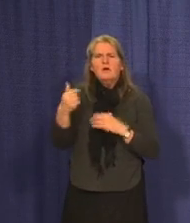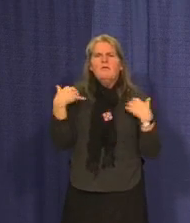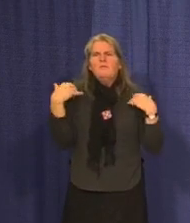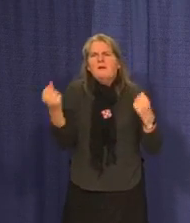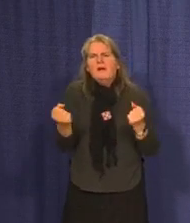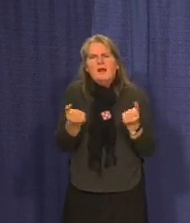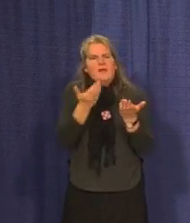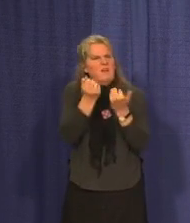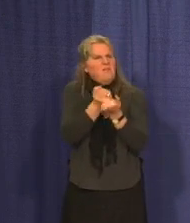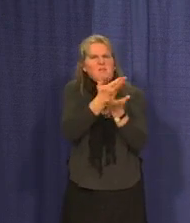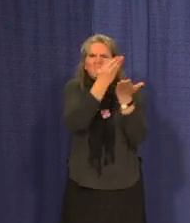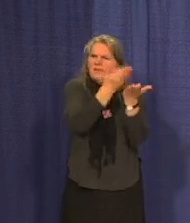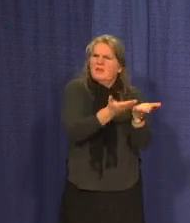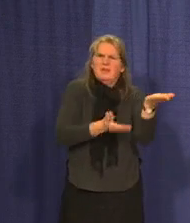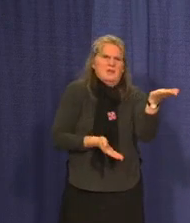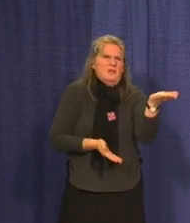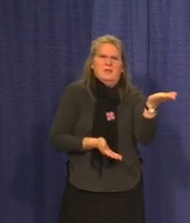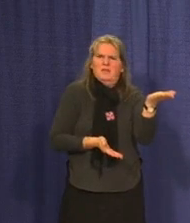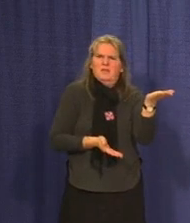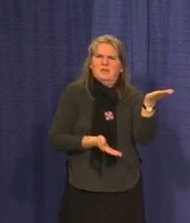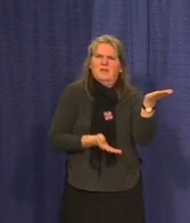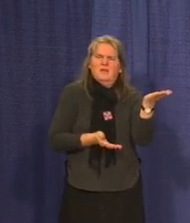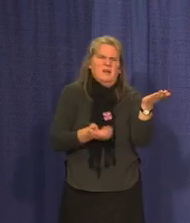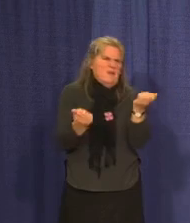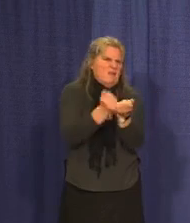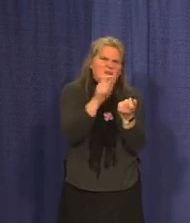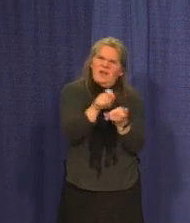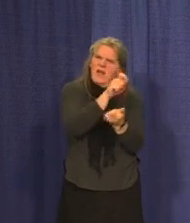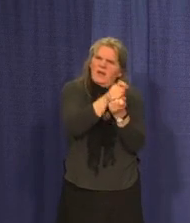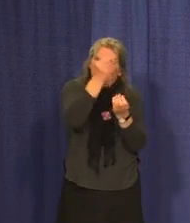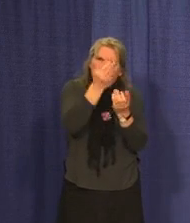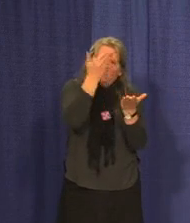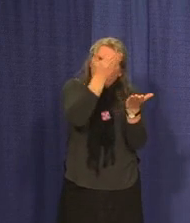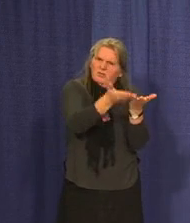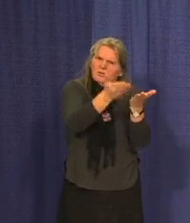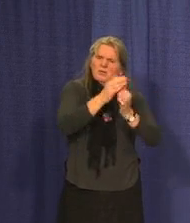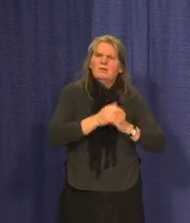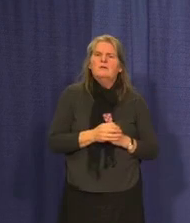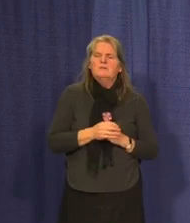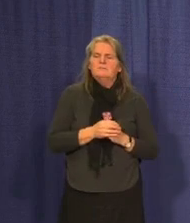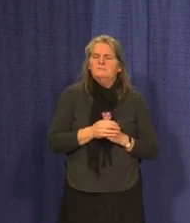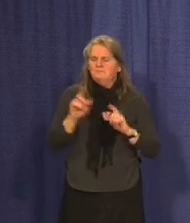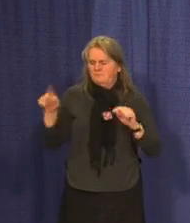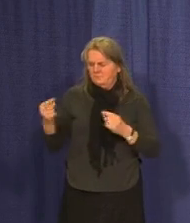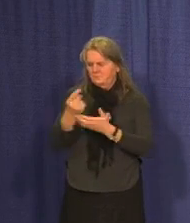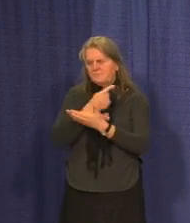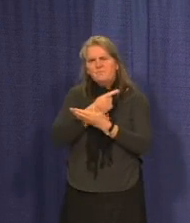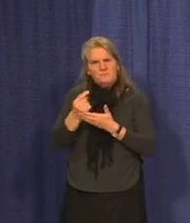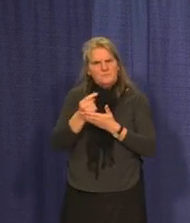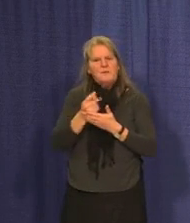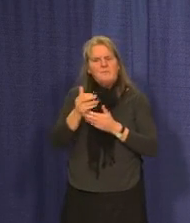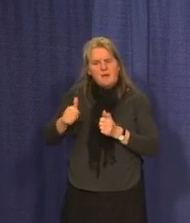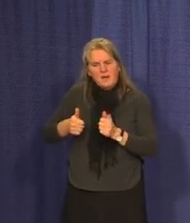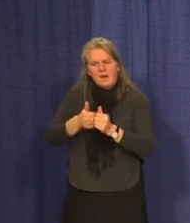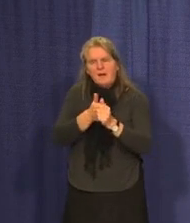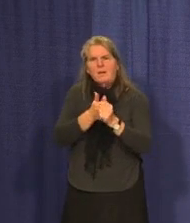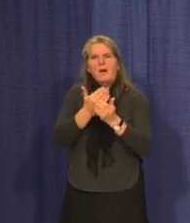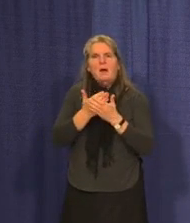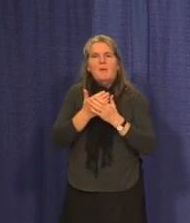and website for any information regarding COVID. In the last week, there have